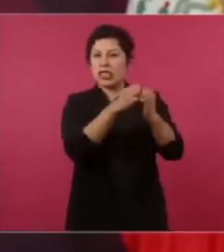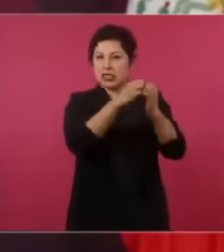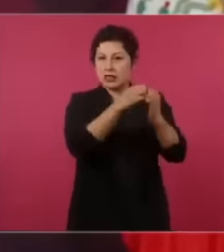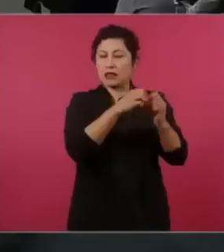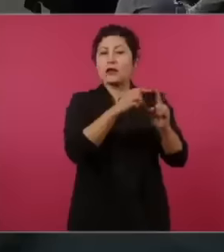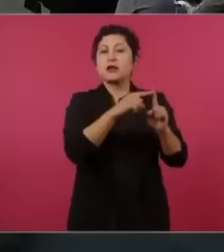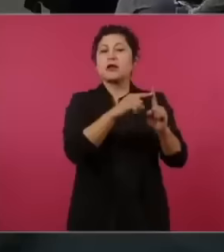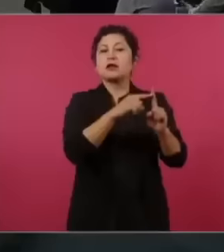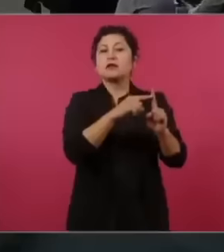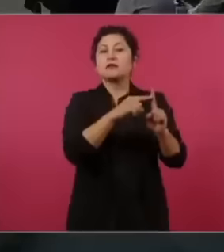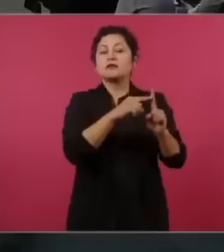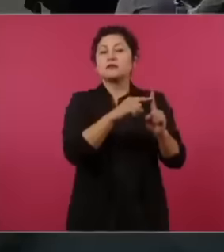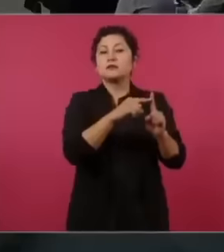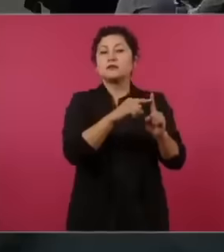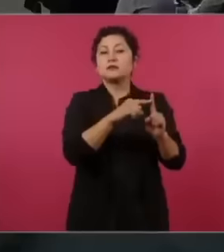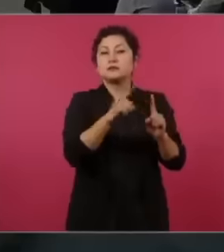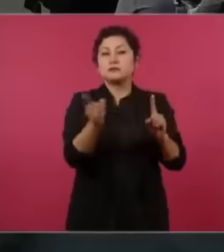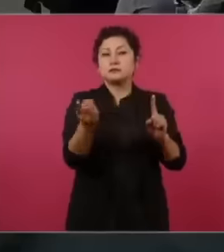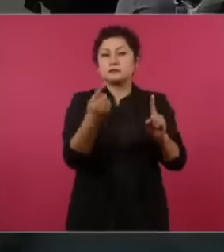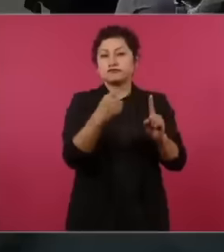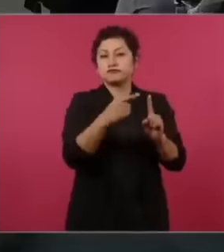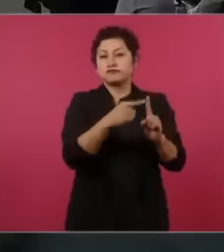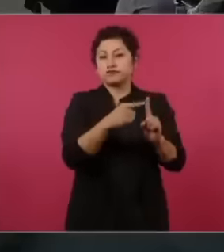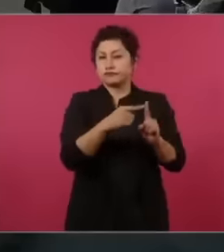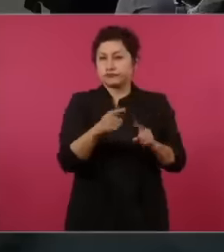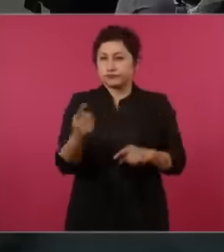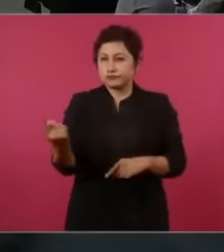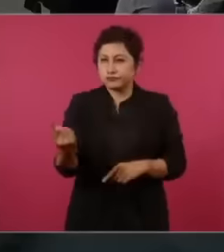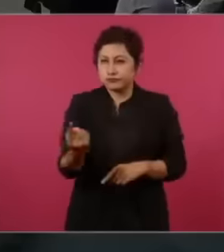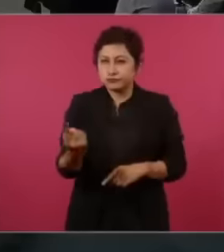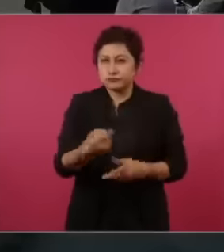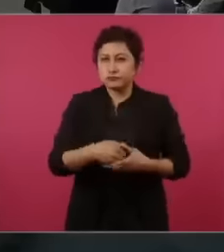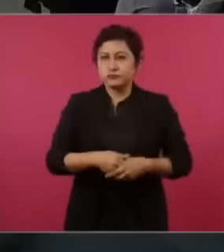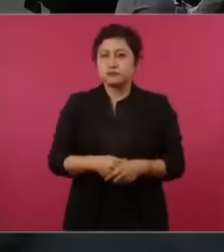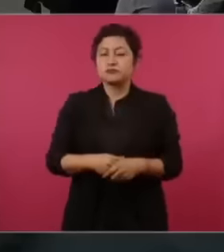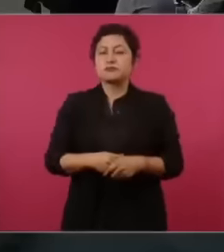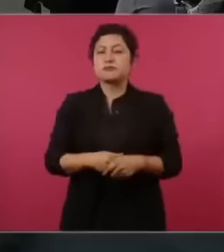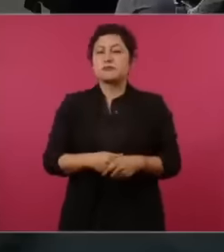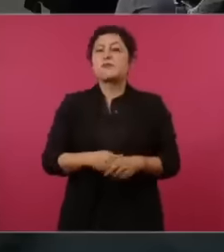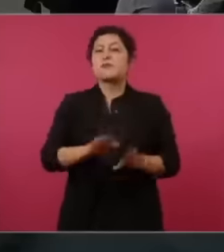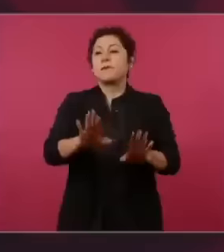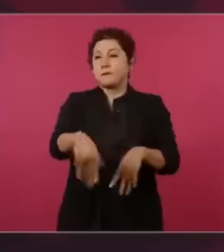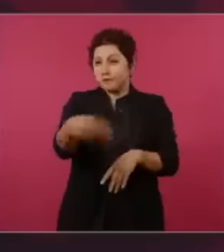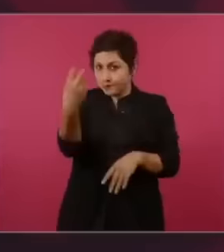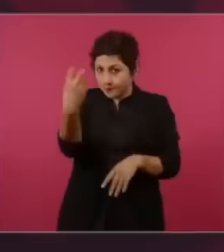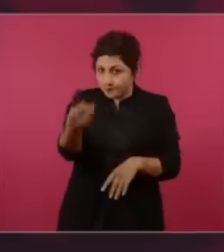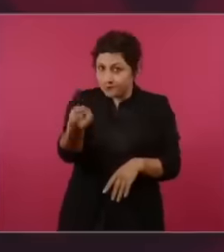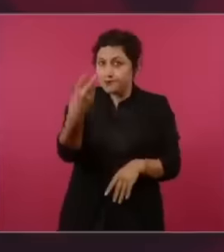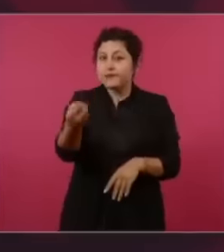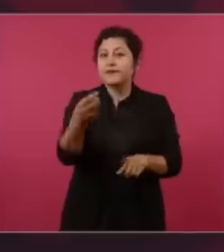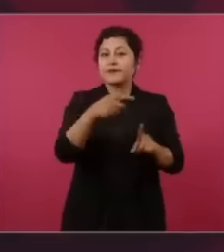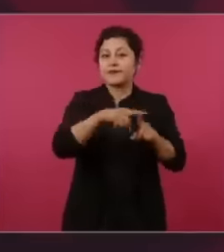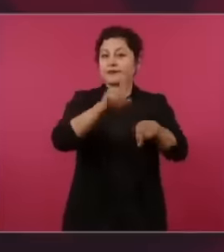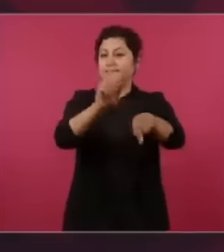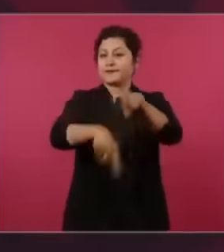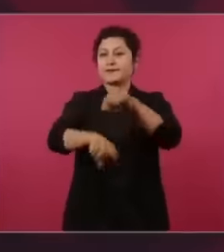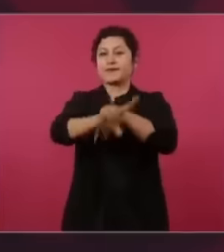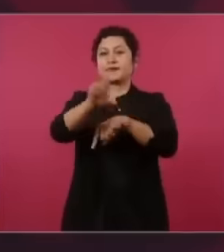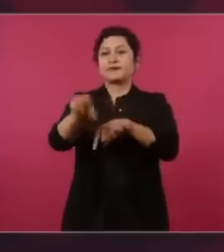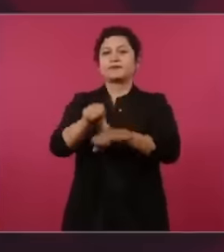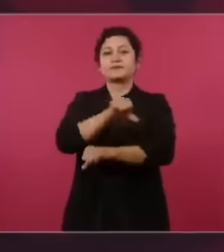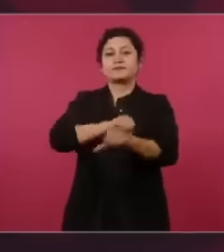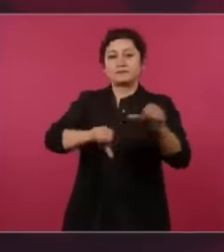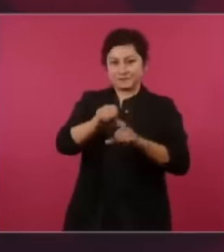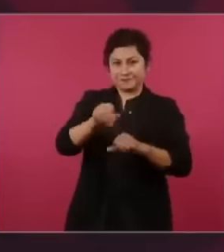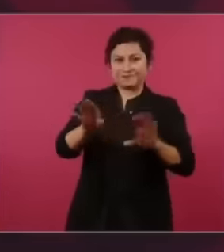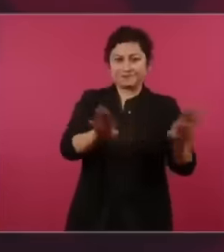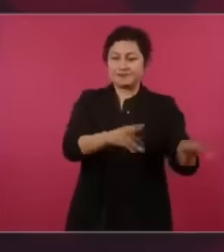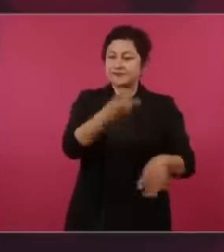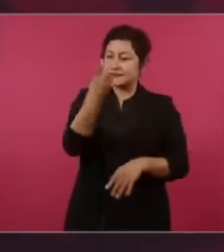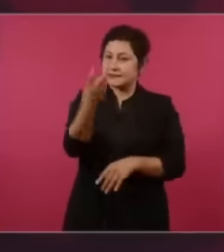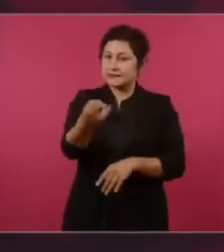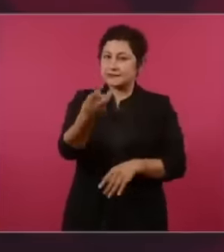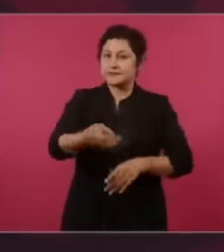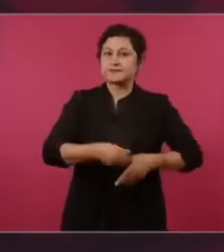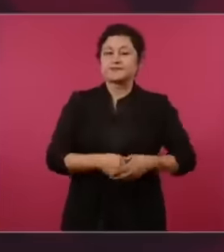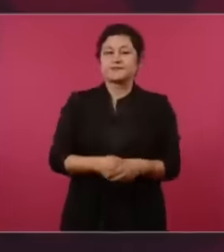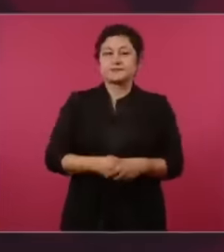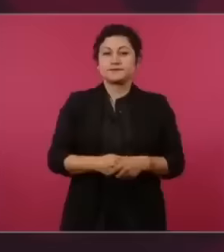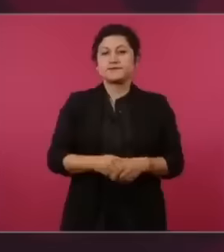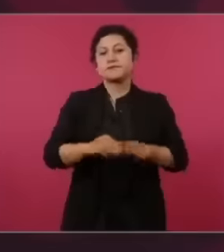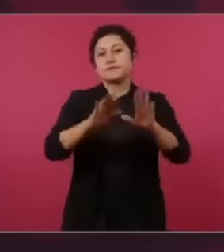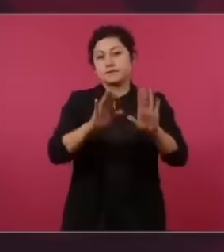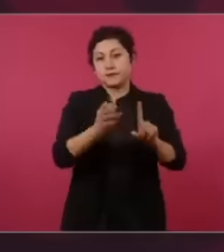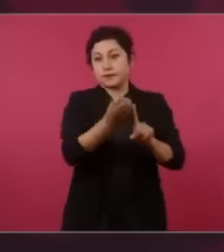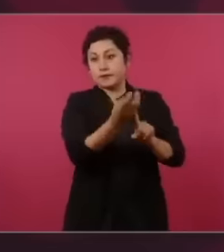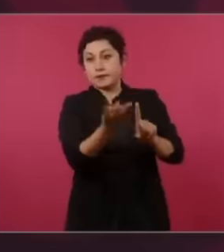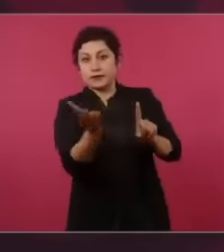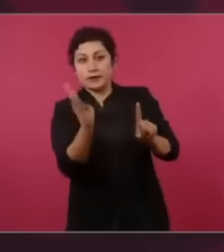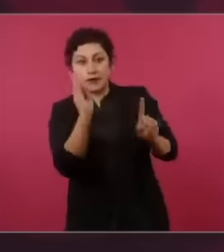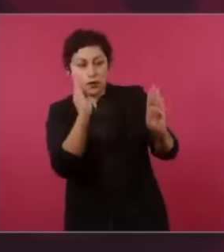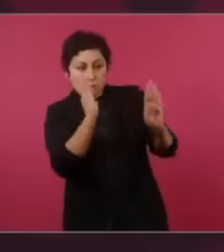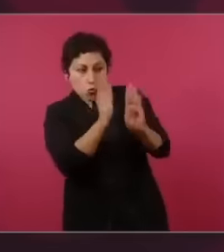eh that's it And then for this one to leave it wrong they made the